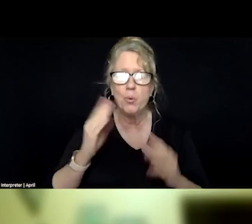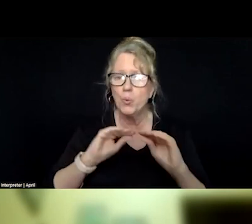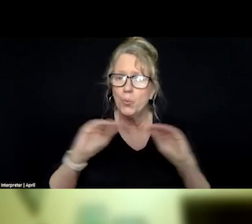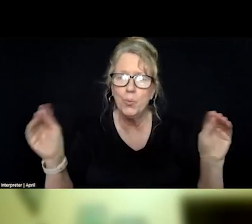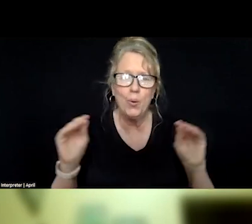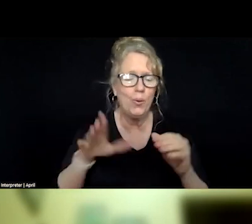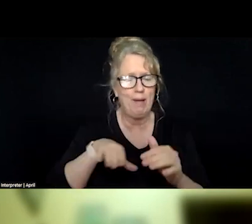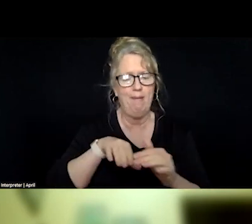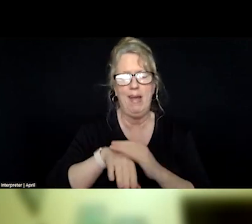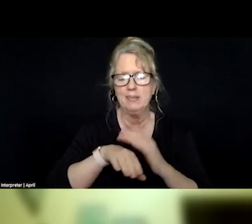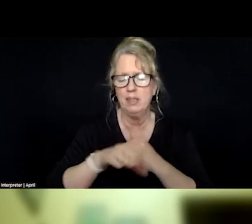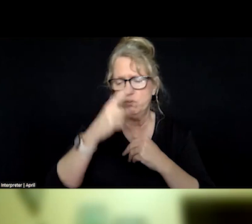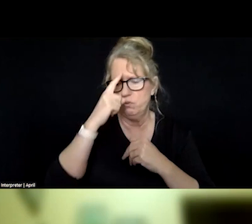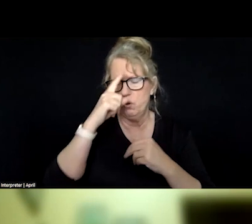SUPPORT.